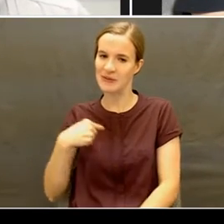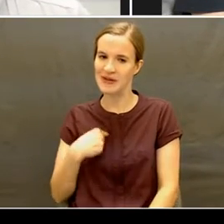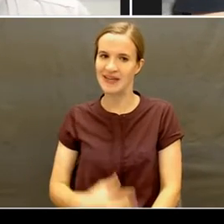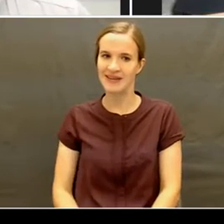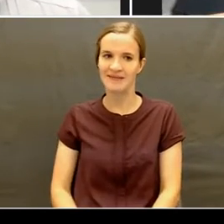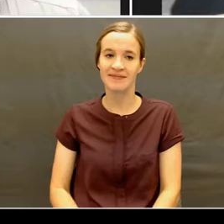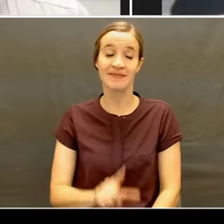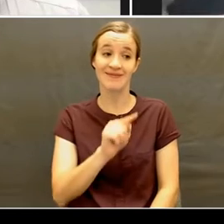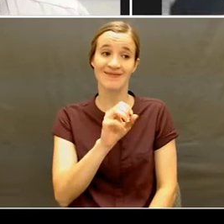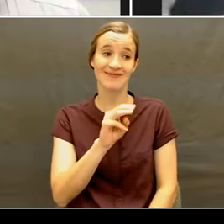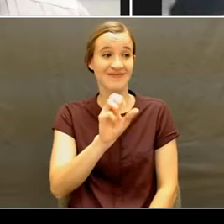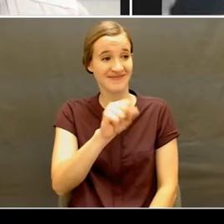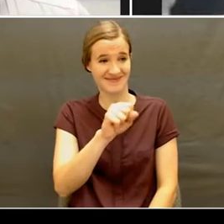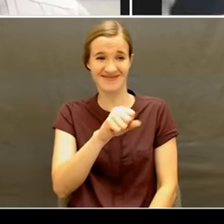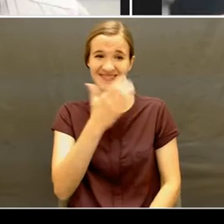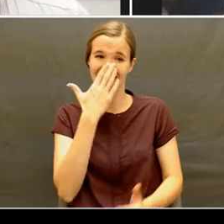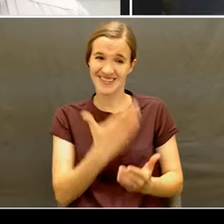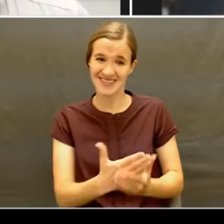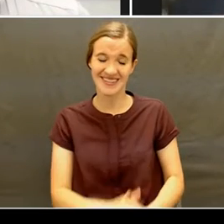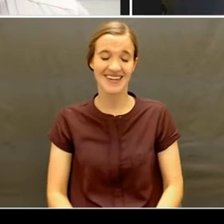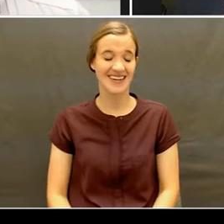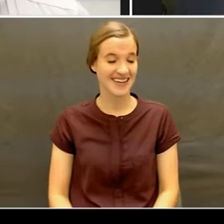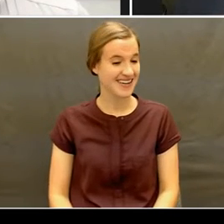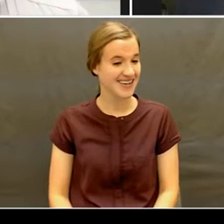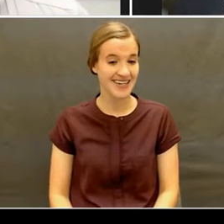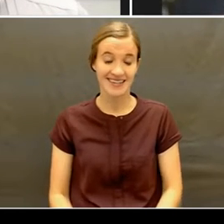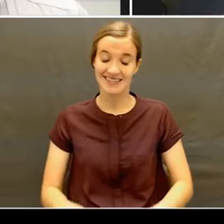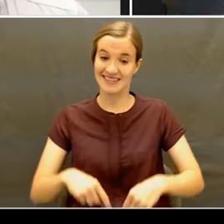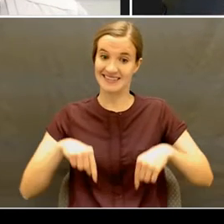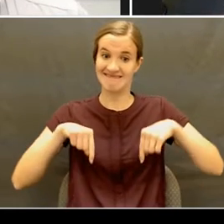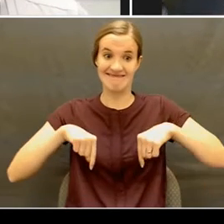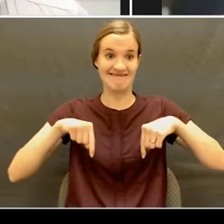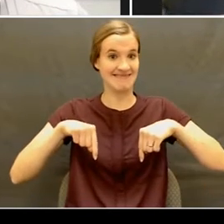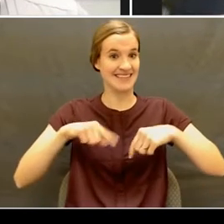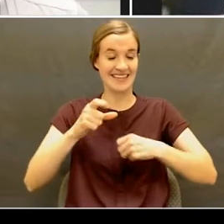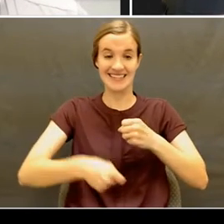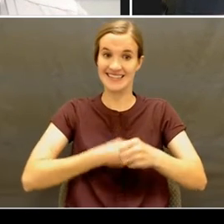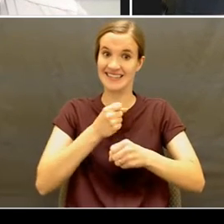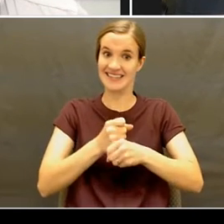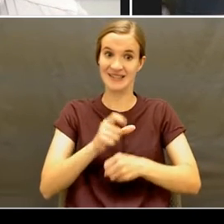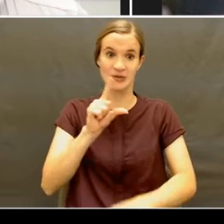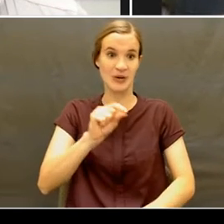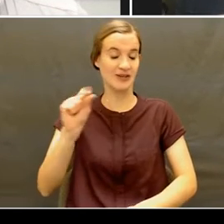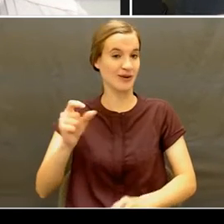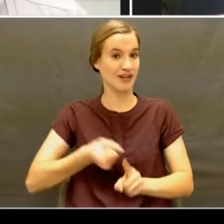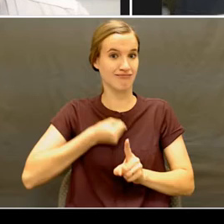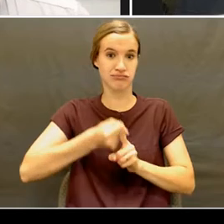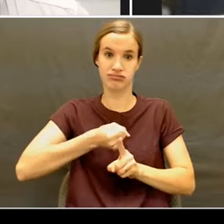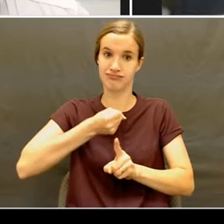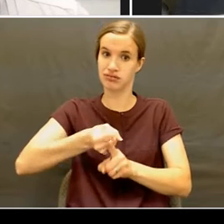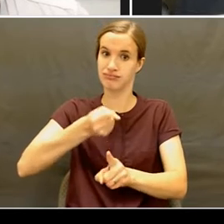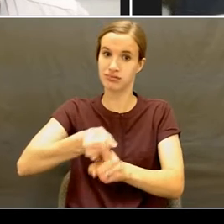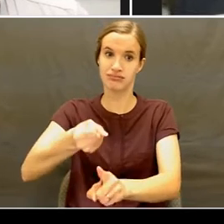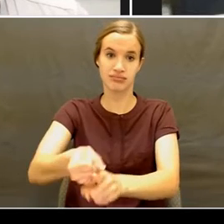Mark: Good deal. Yeah, it's from one one thing to another and it's just in quite a year, and this